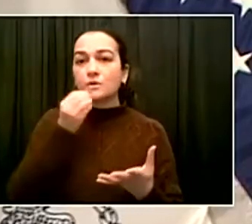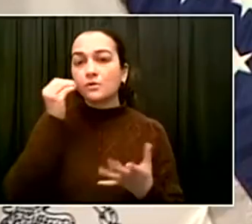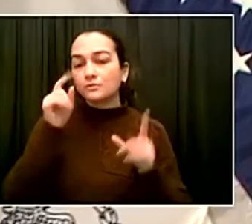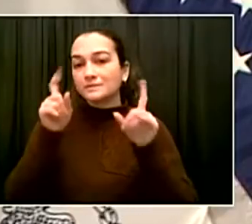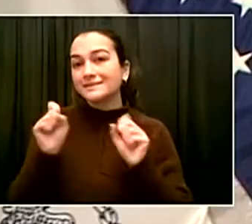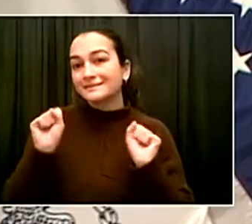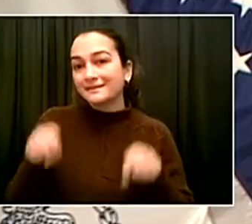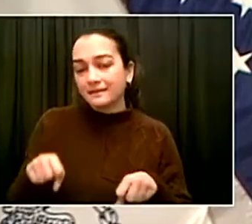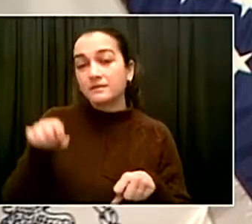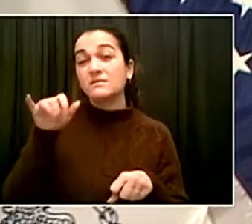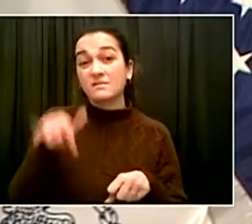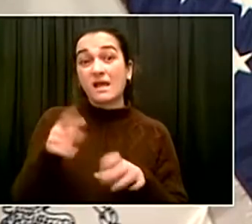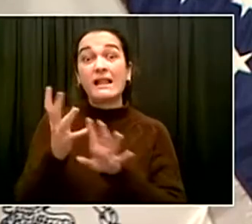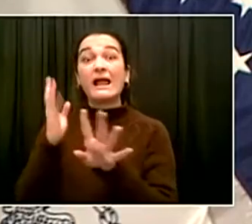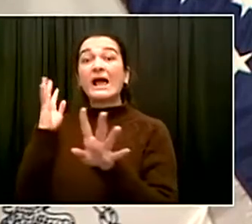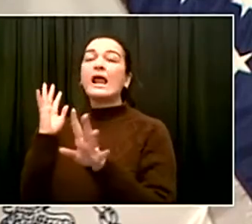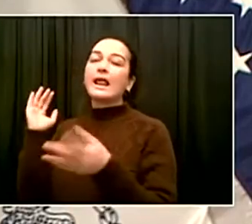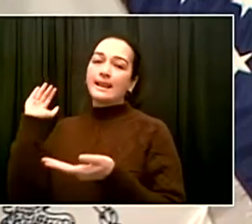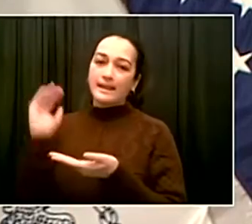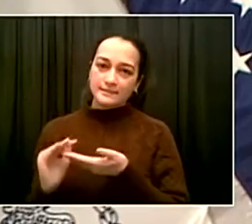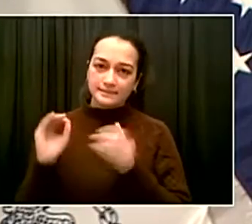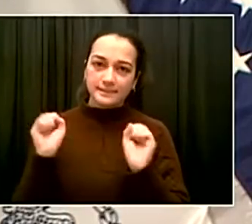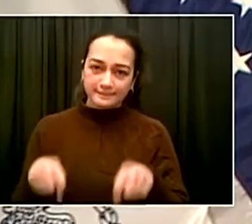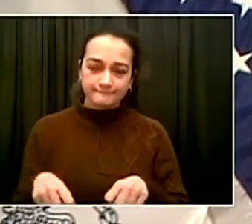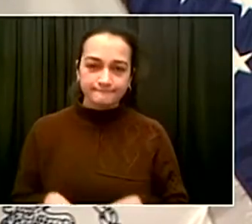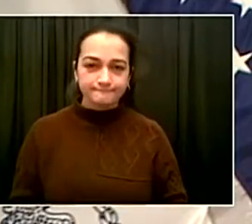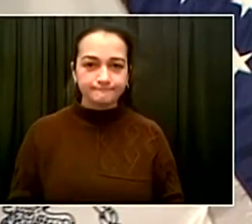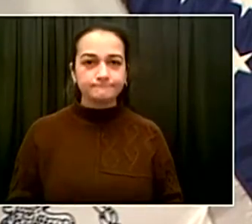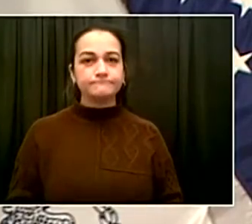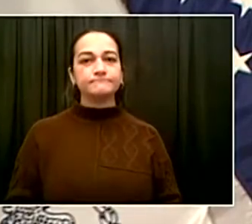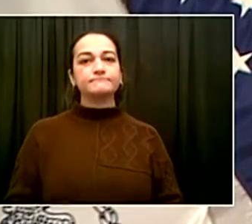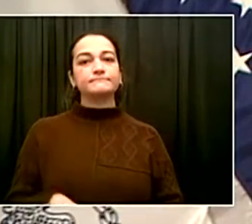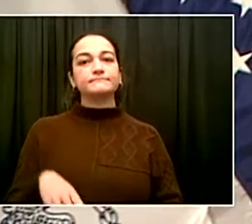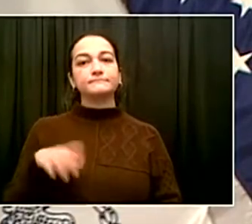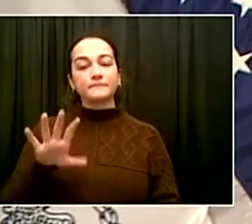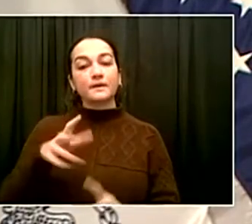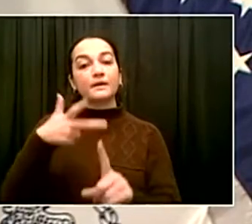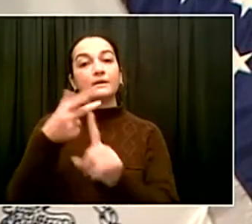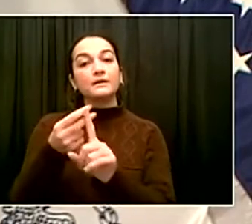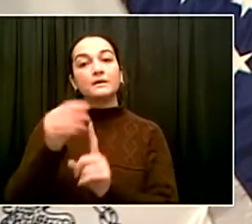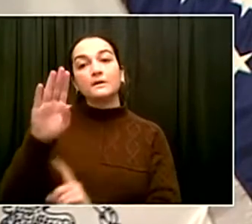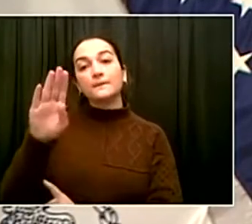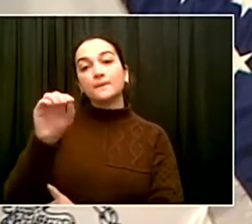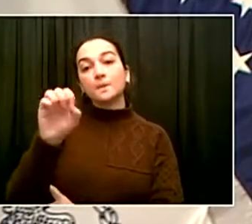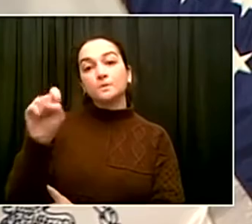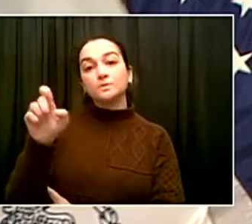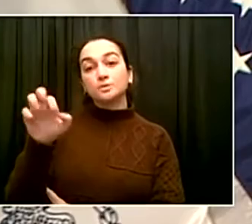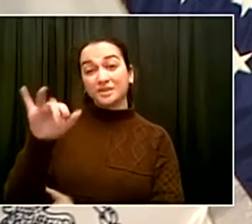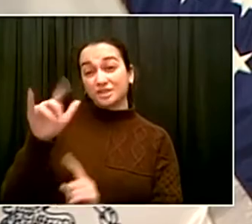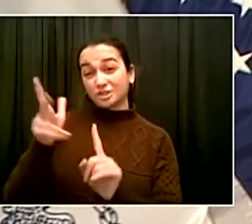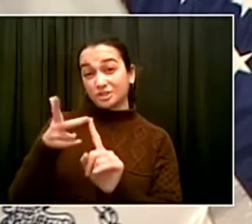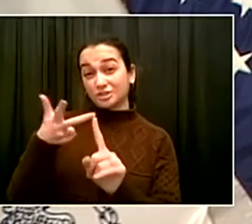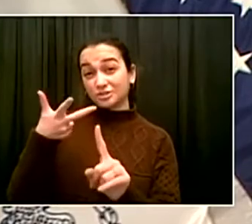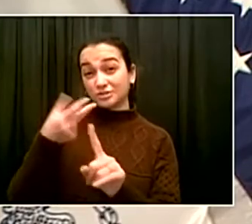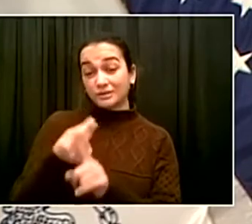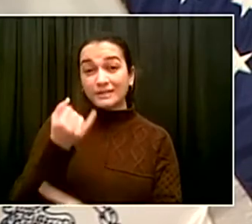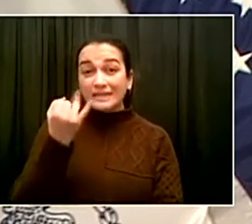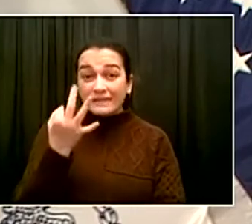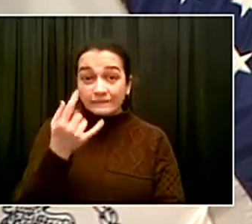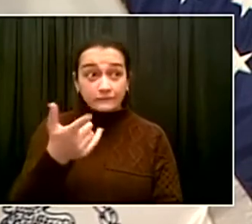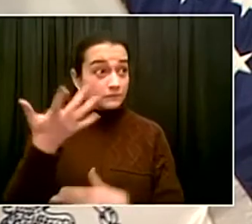LITERALLY MILLIONS OF NEW